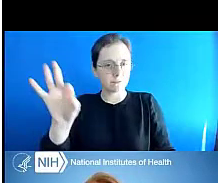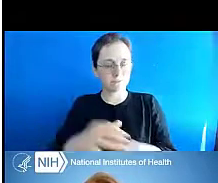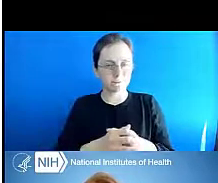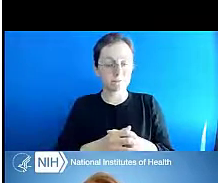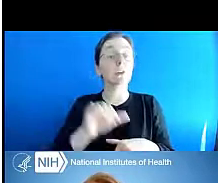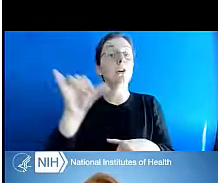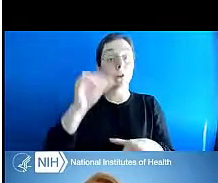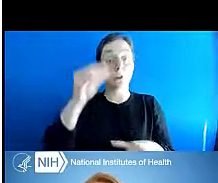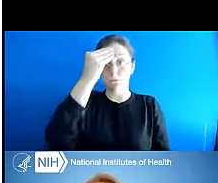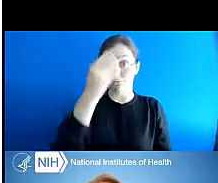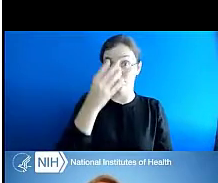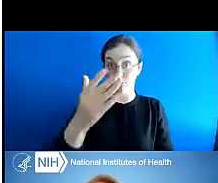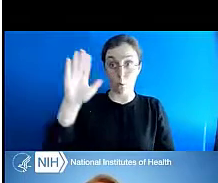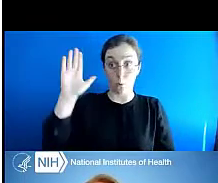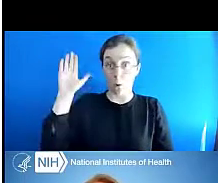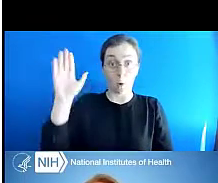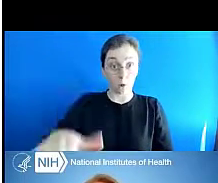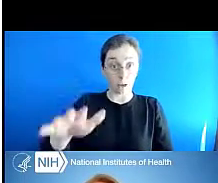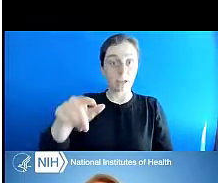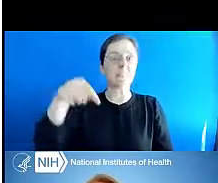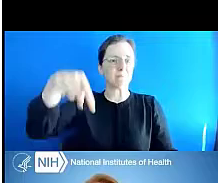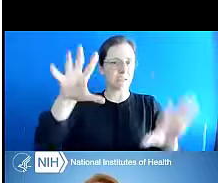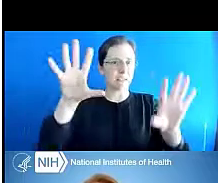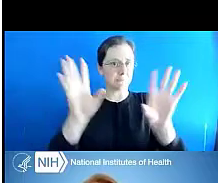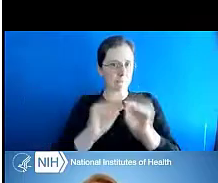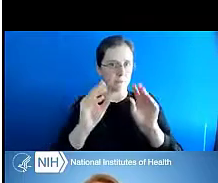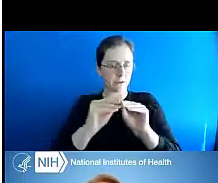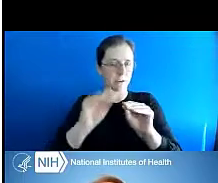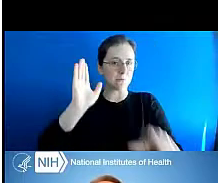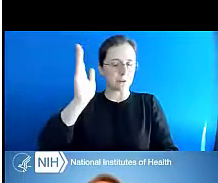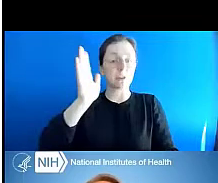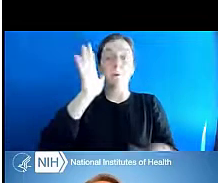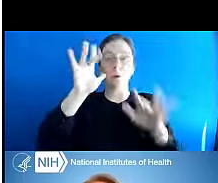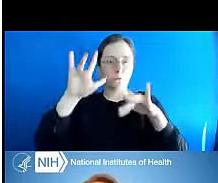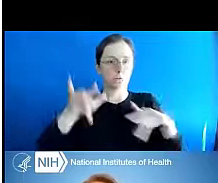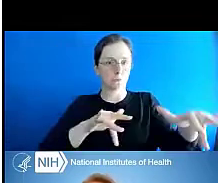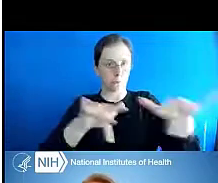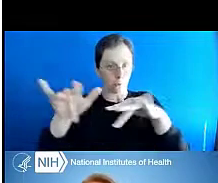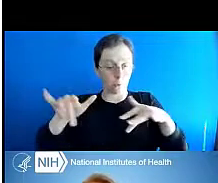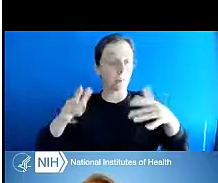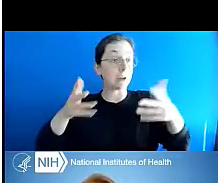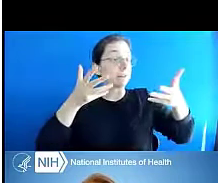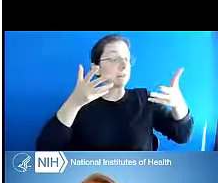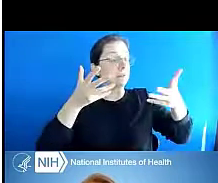and will be made available following today's event, probably within about 5 to 7 business days.